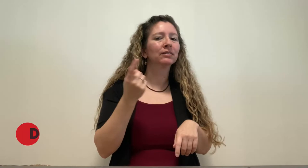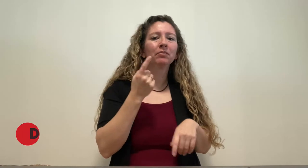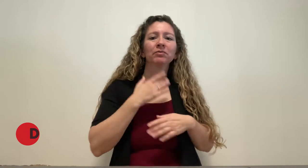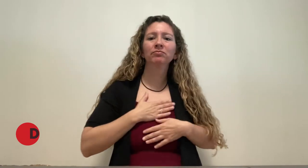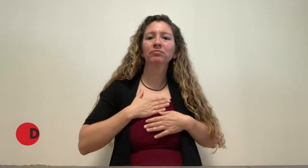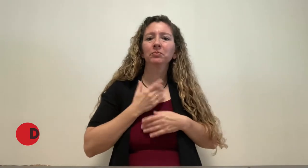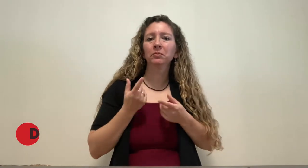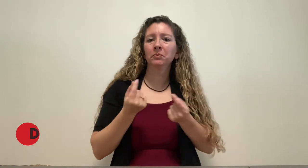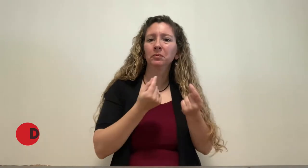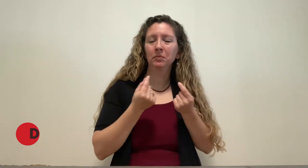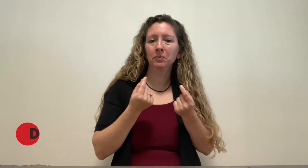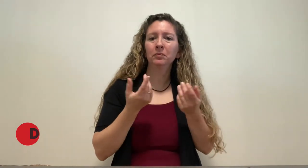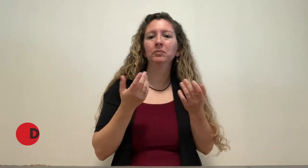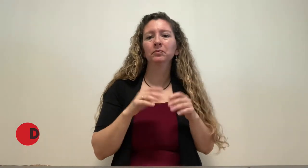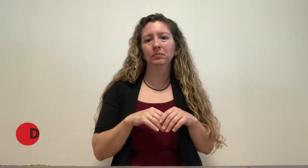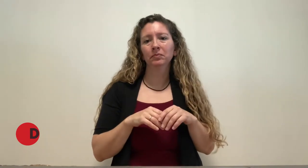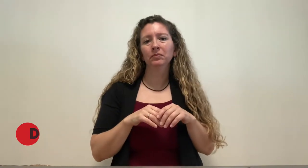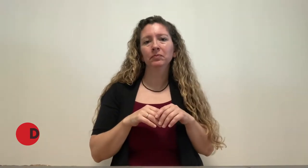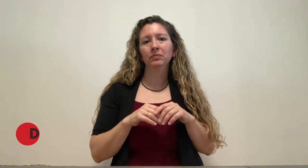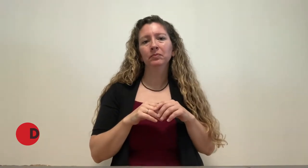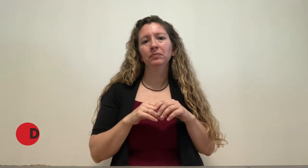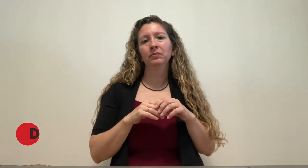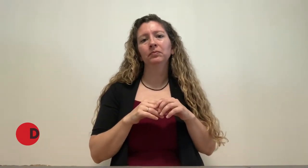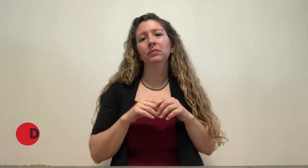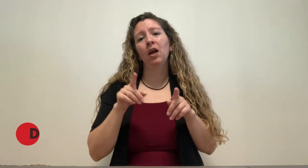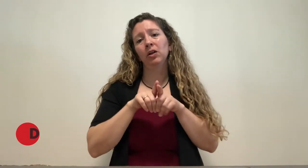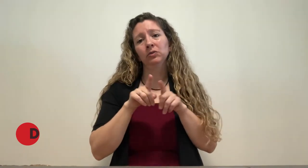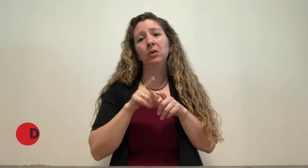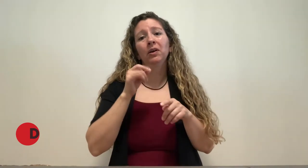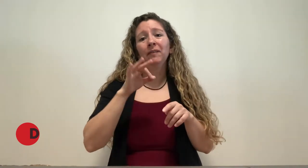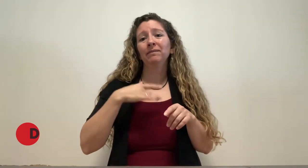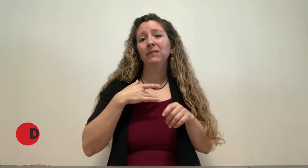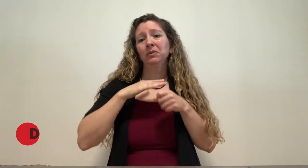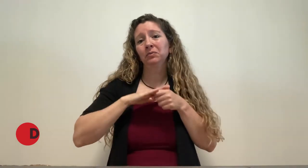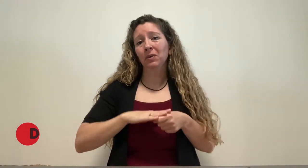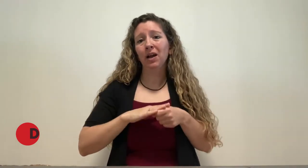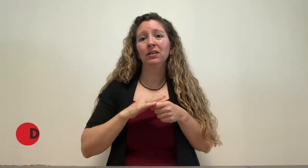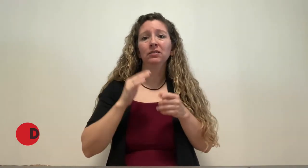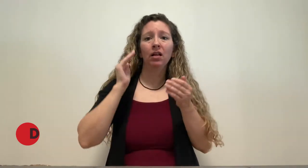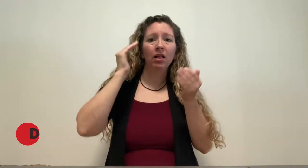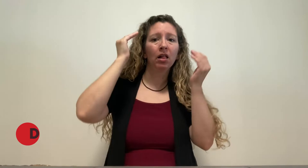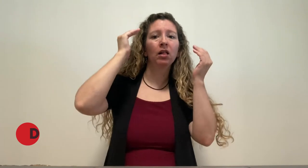try to find something to enjoy and do. If you feel stressed and worried,